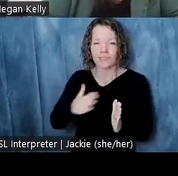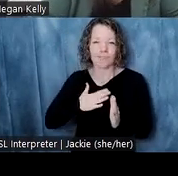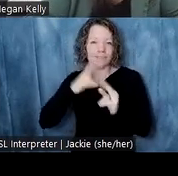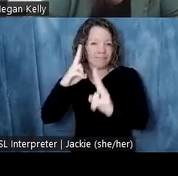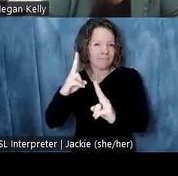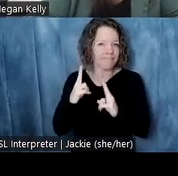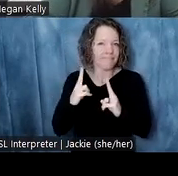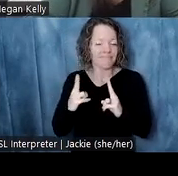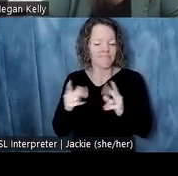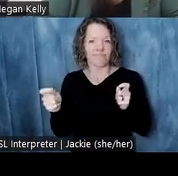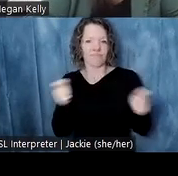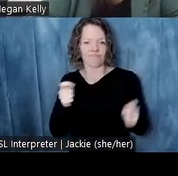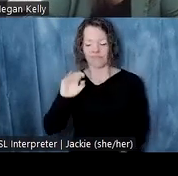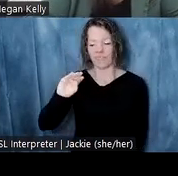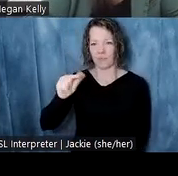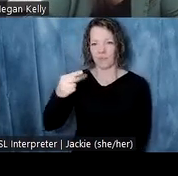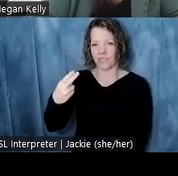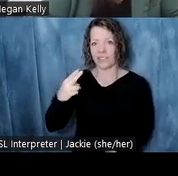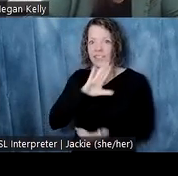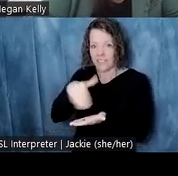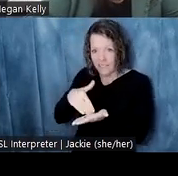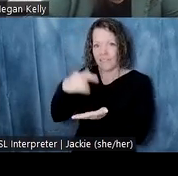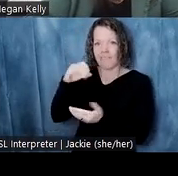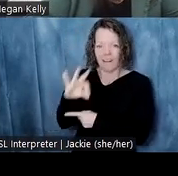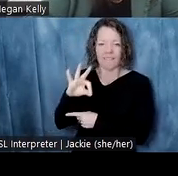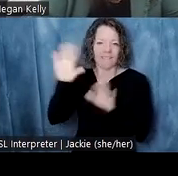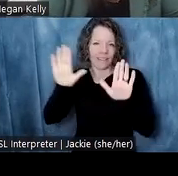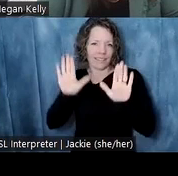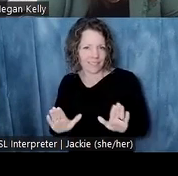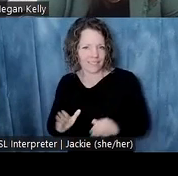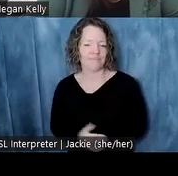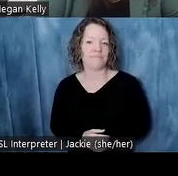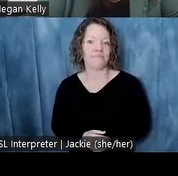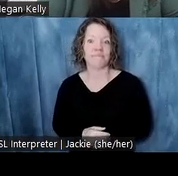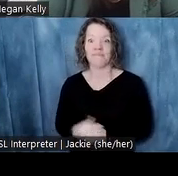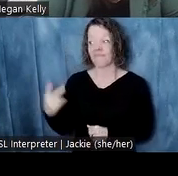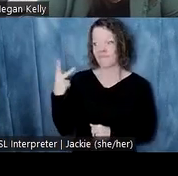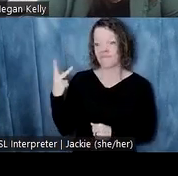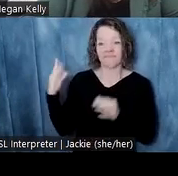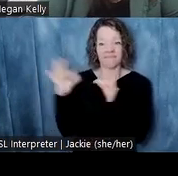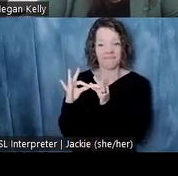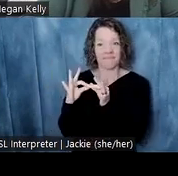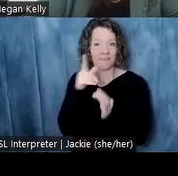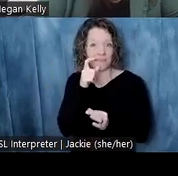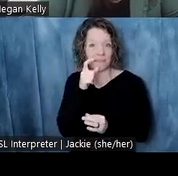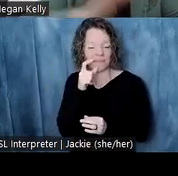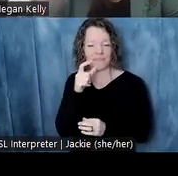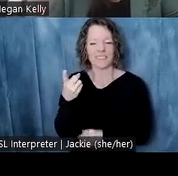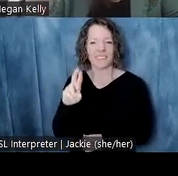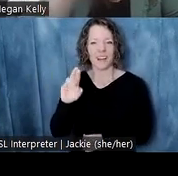directing the MGH Center of Excellence. I'm joined today by my colleague Dr. Megan Kelly,